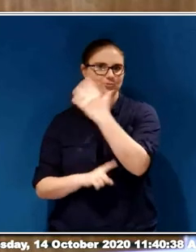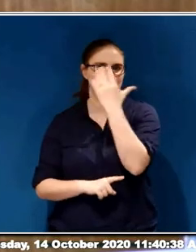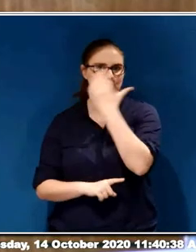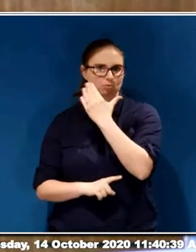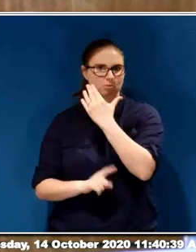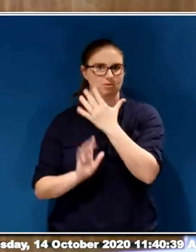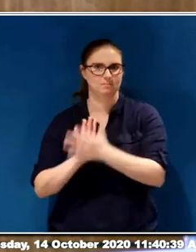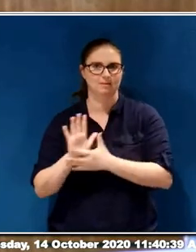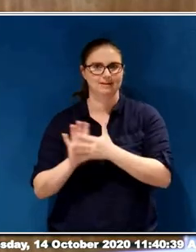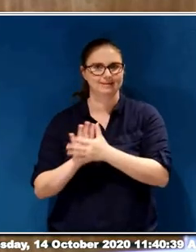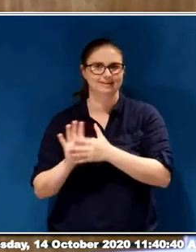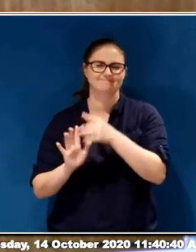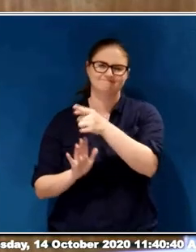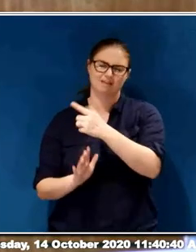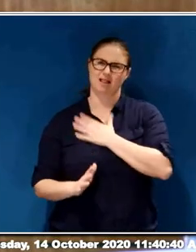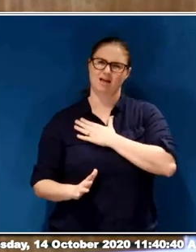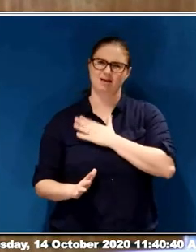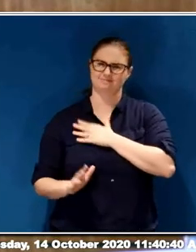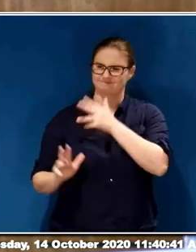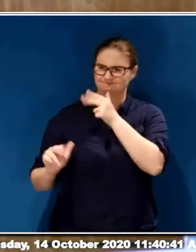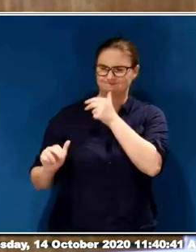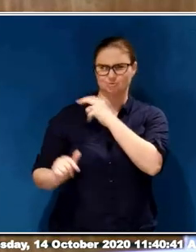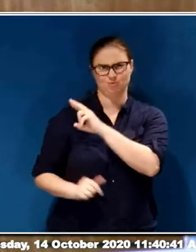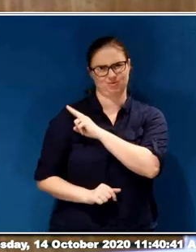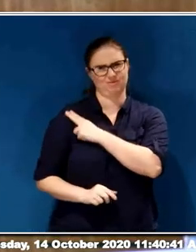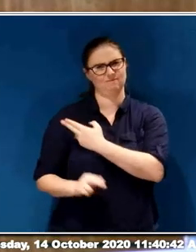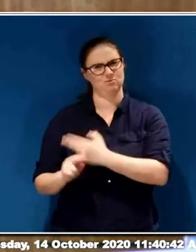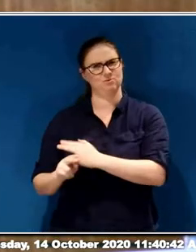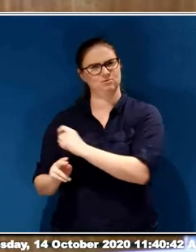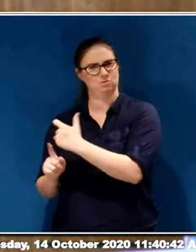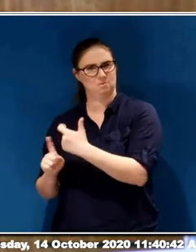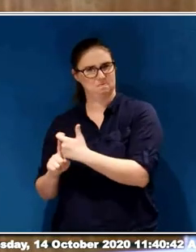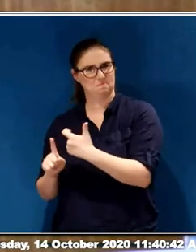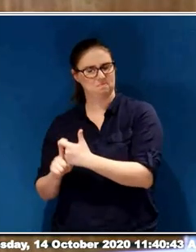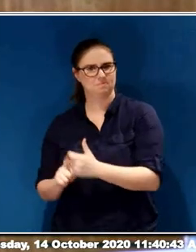And were you ultimately able to find a new school for Kobe to start at? Yes, I was.